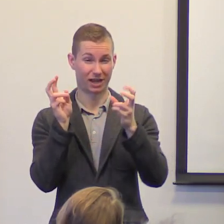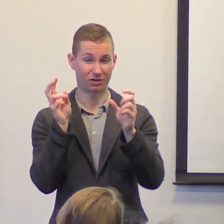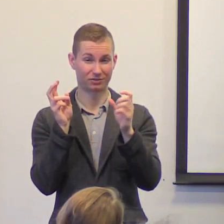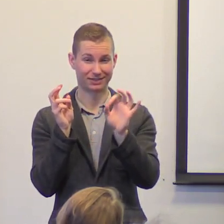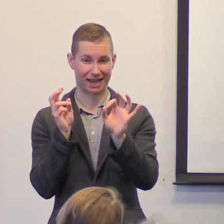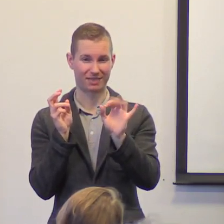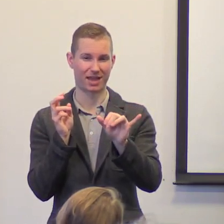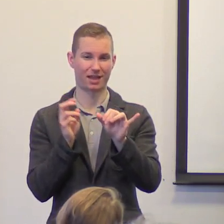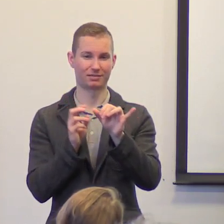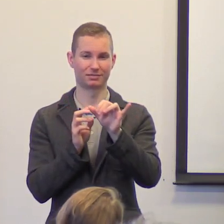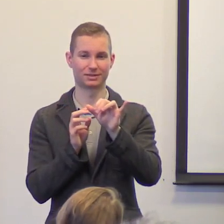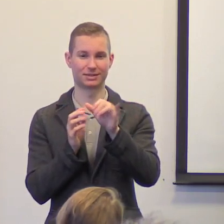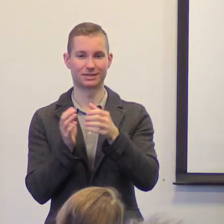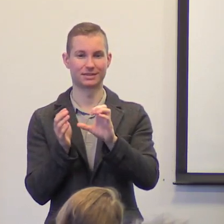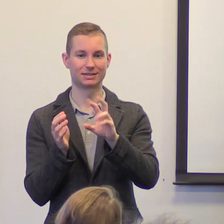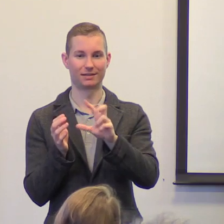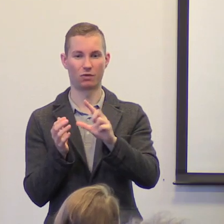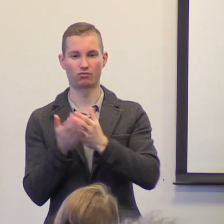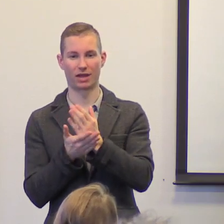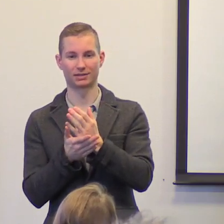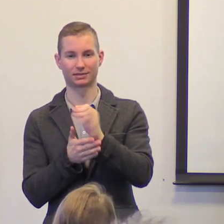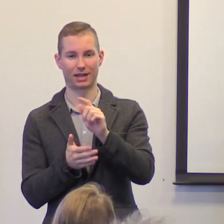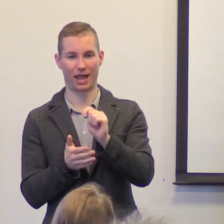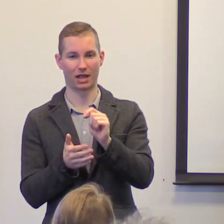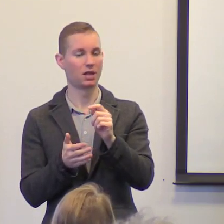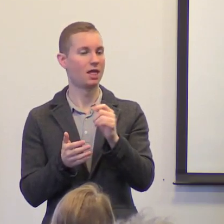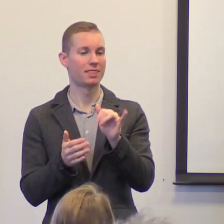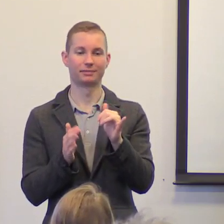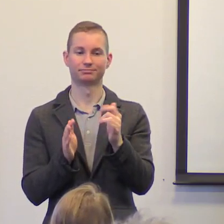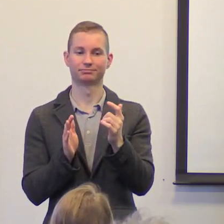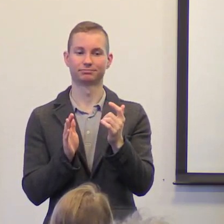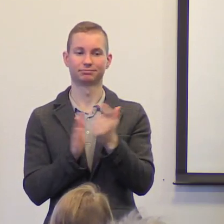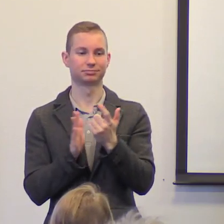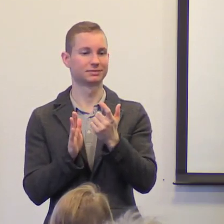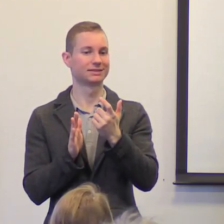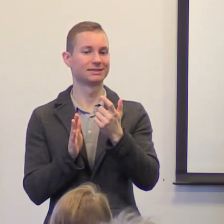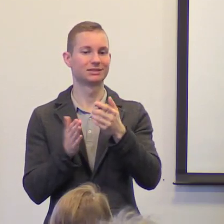the Civil Rights Act that prohibits sex discrimination, they held that what had happened to Gavin